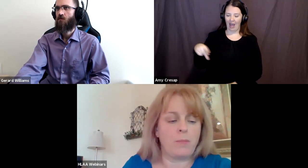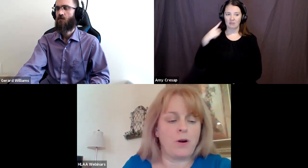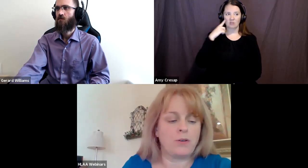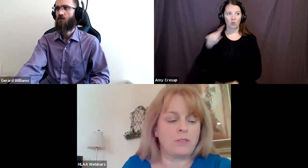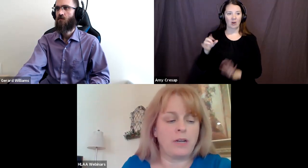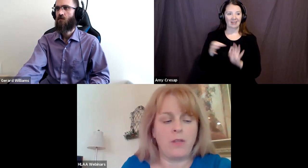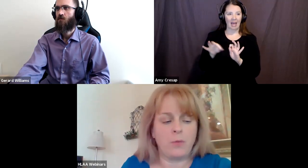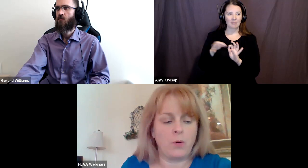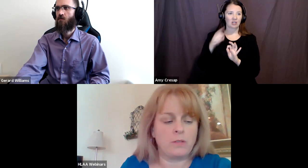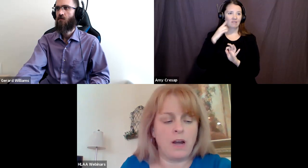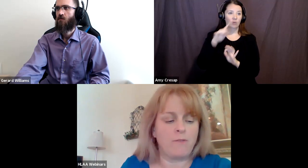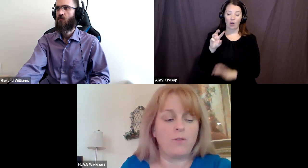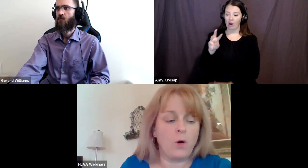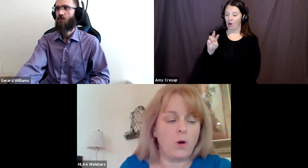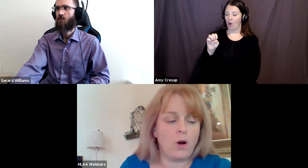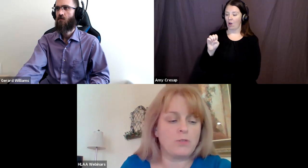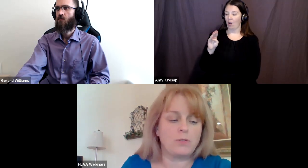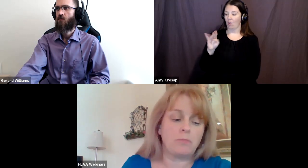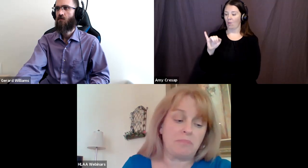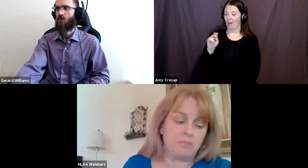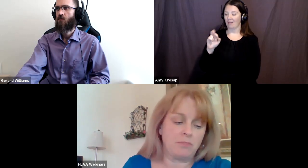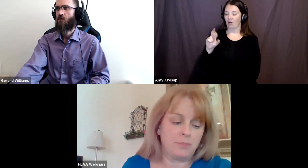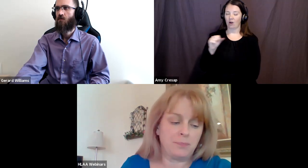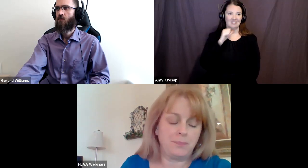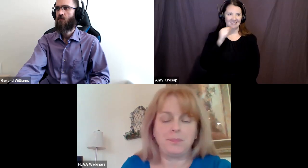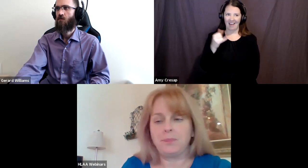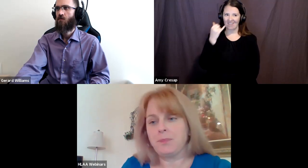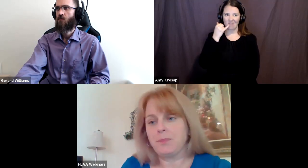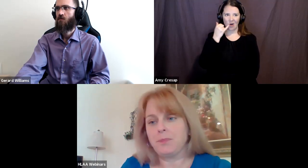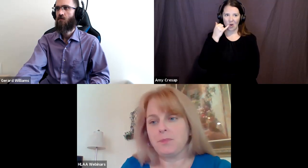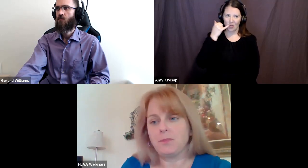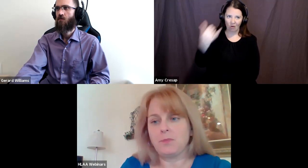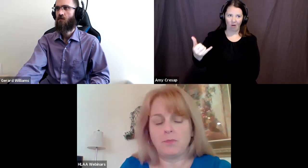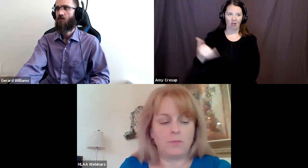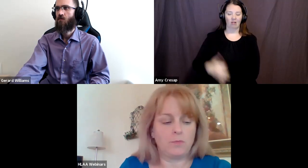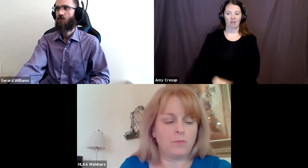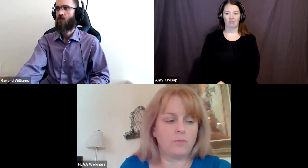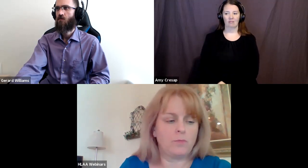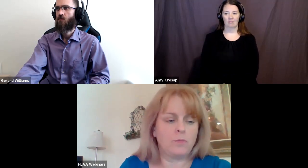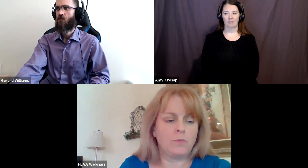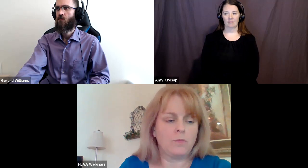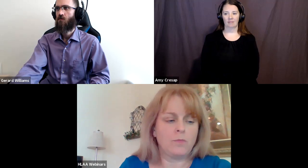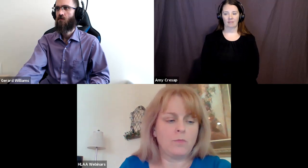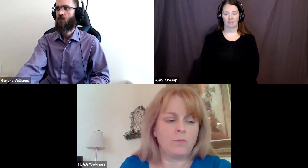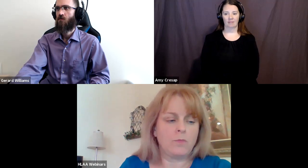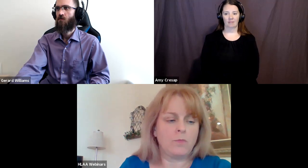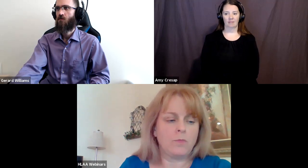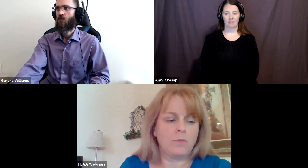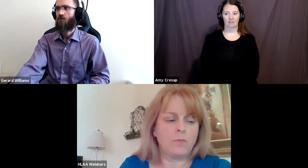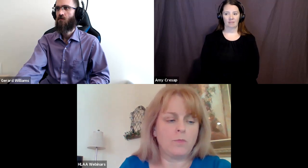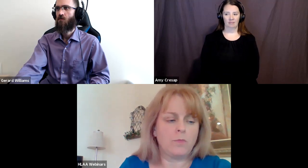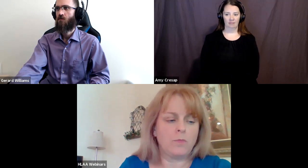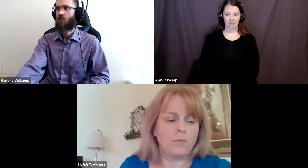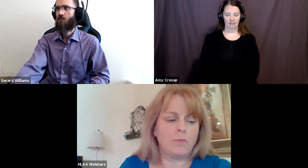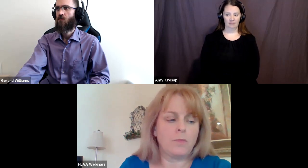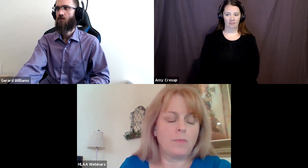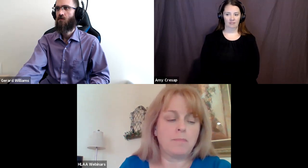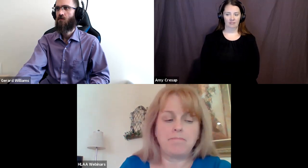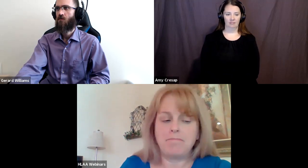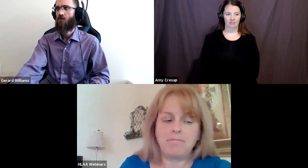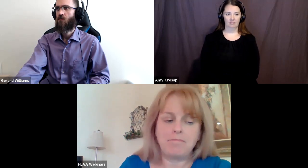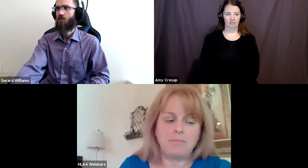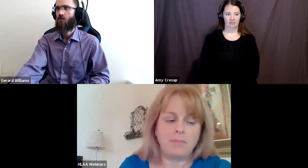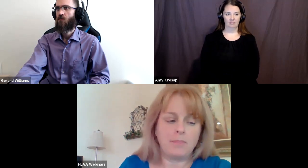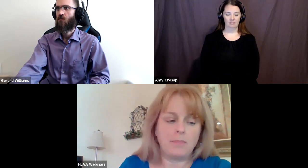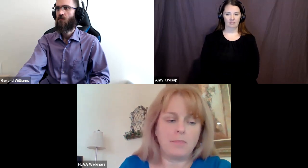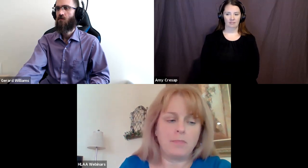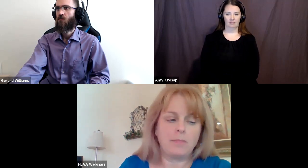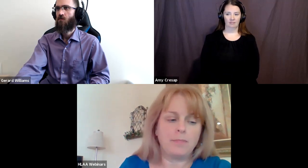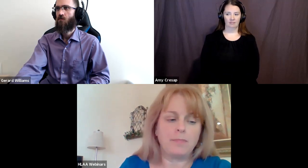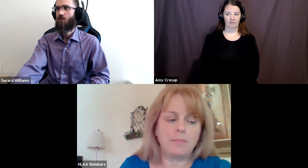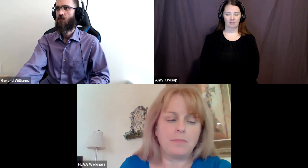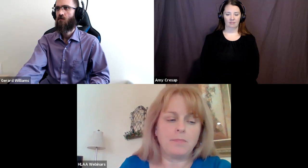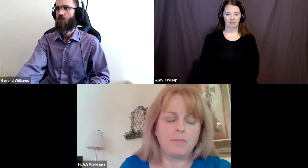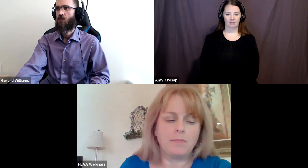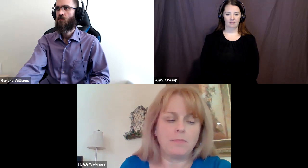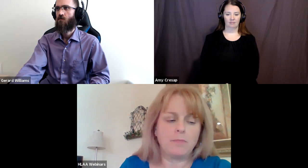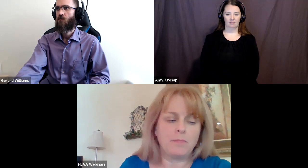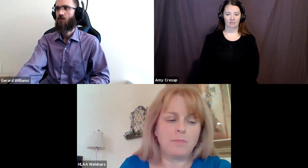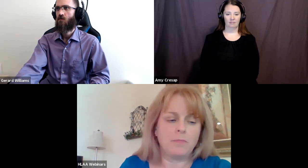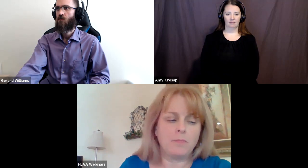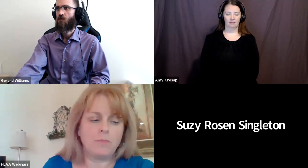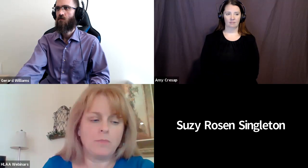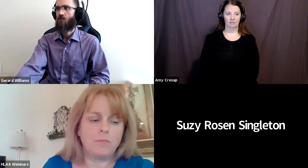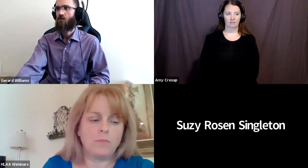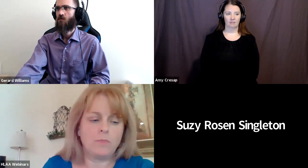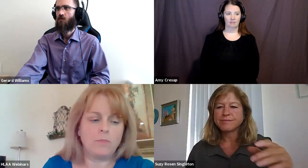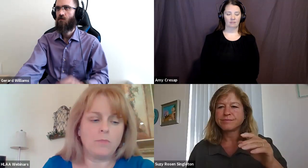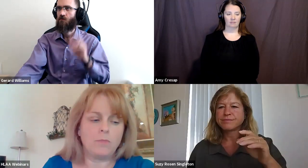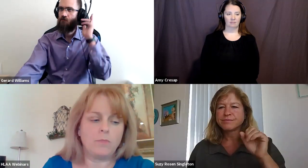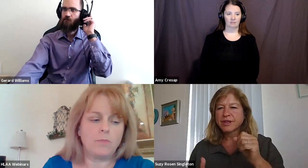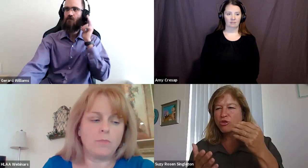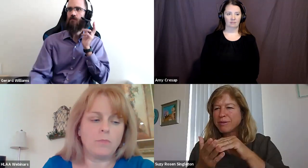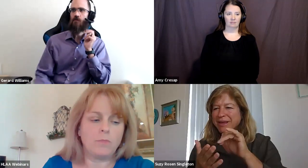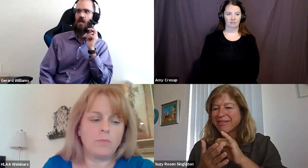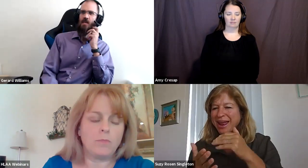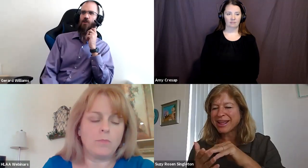webinars and in other words not for phone calls.